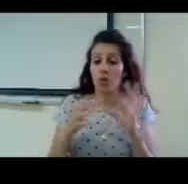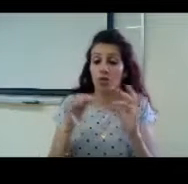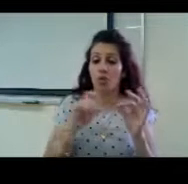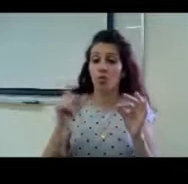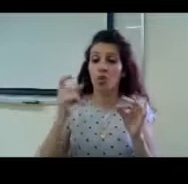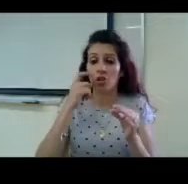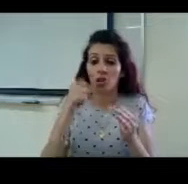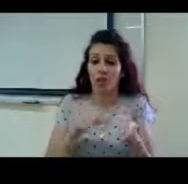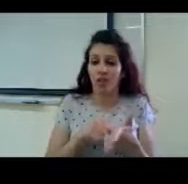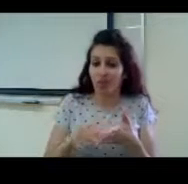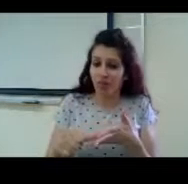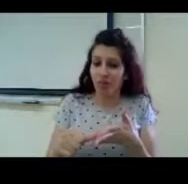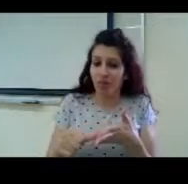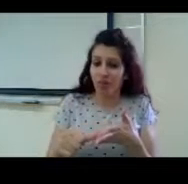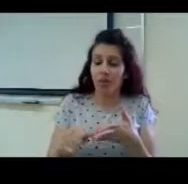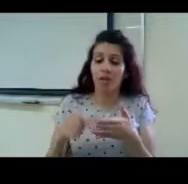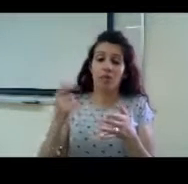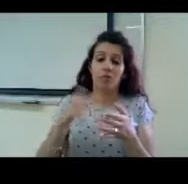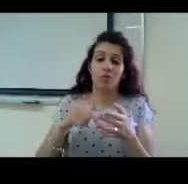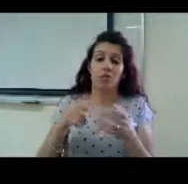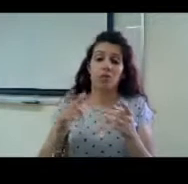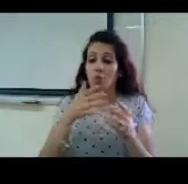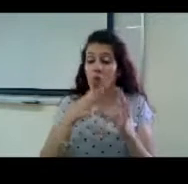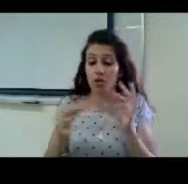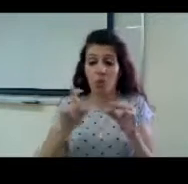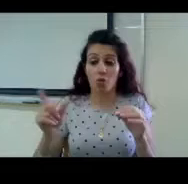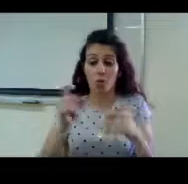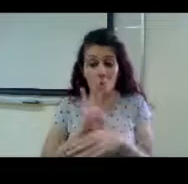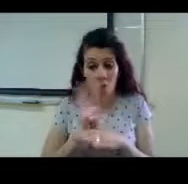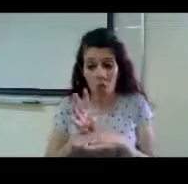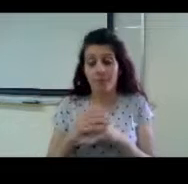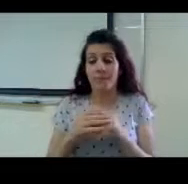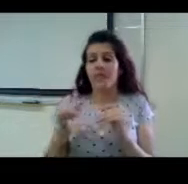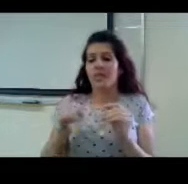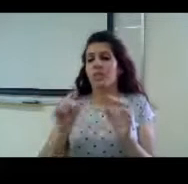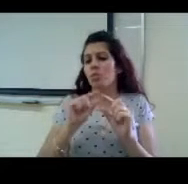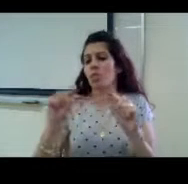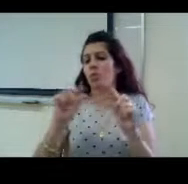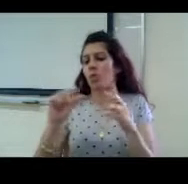parents groups so that parents can help each other have been very some very